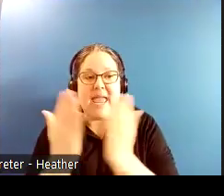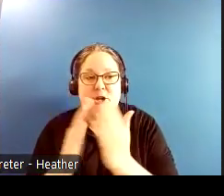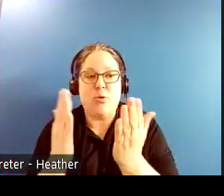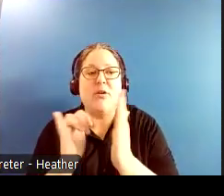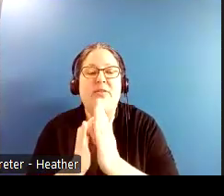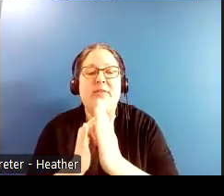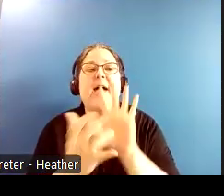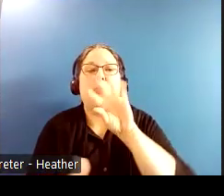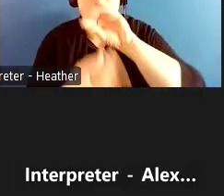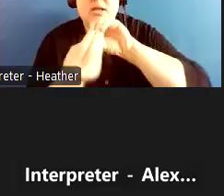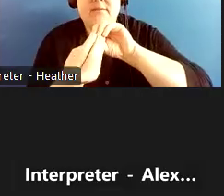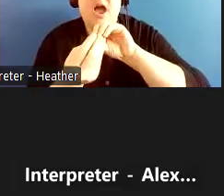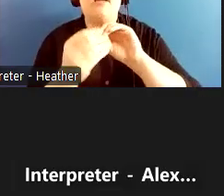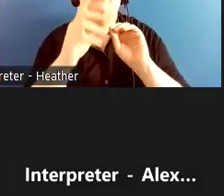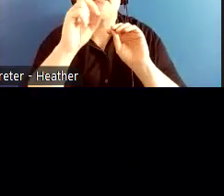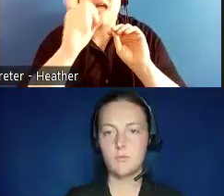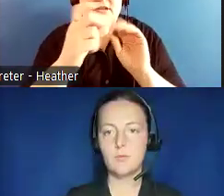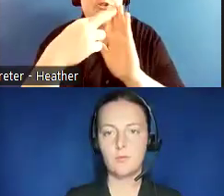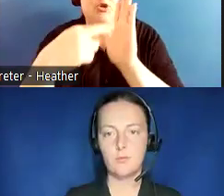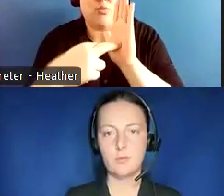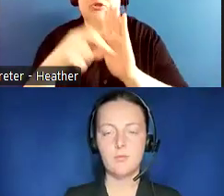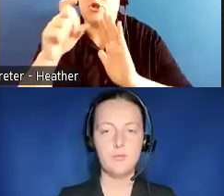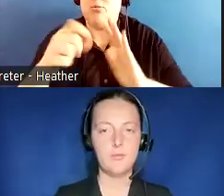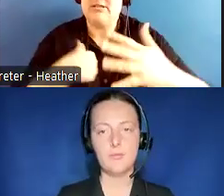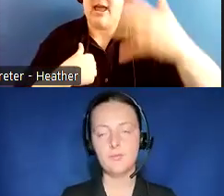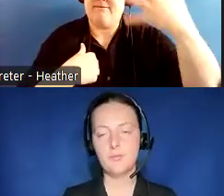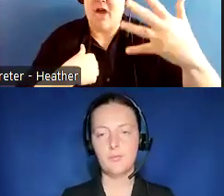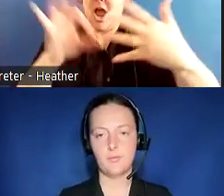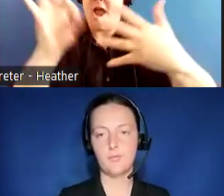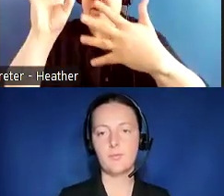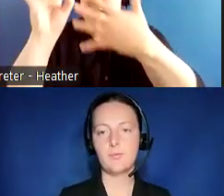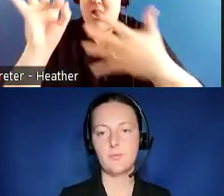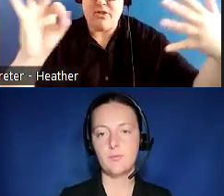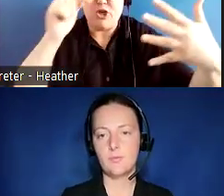diagnostic rules. You have to have five of these nine symptoms symptoms to have BPD. You have to